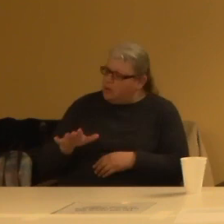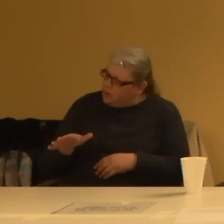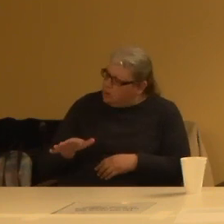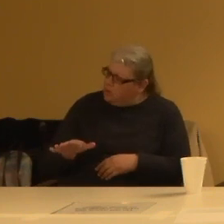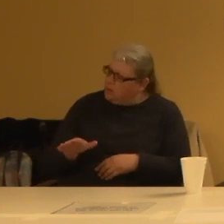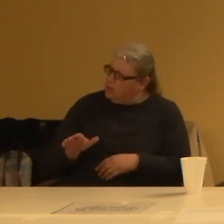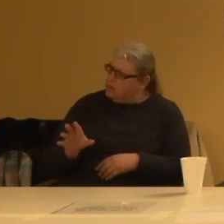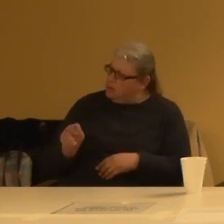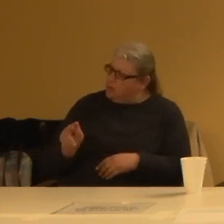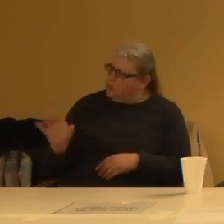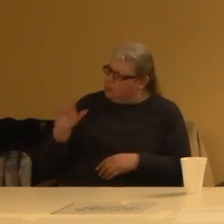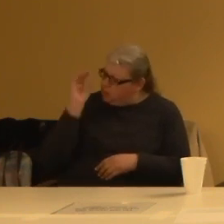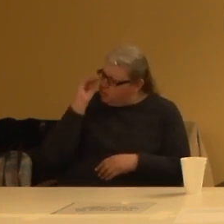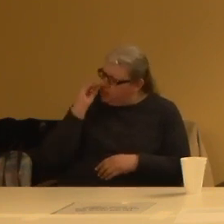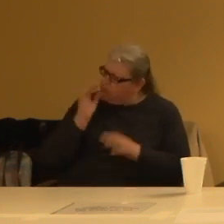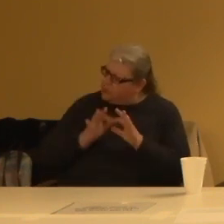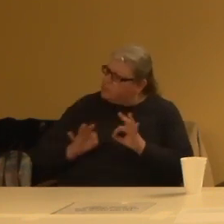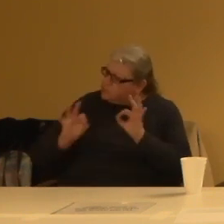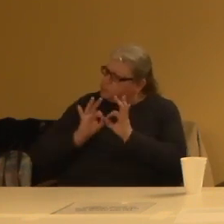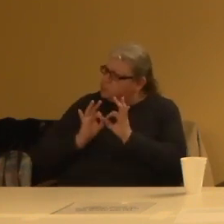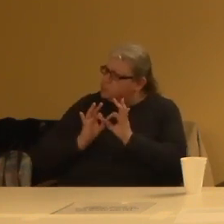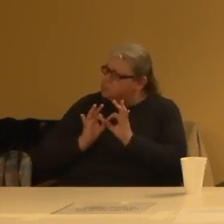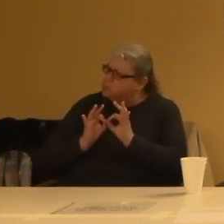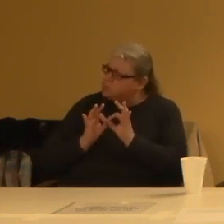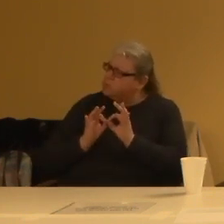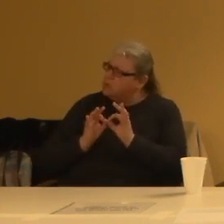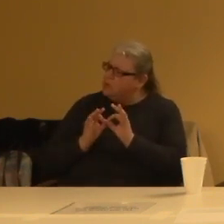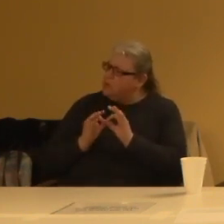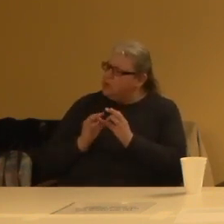and you're good at what you're doing, and you need to just speak out when you have these thoughts."